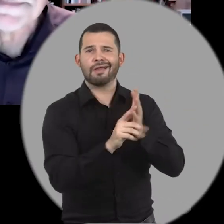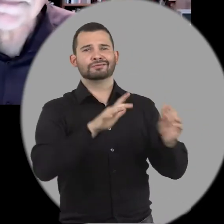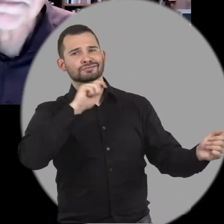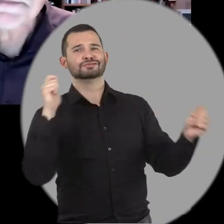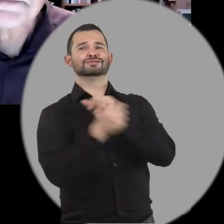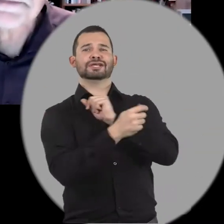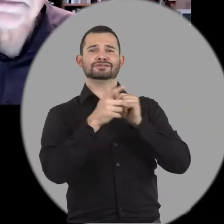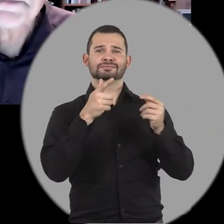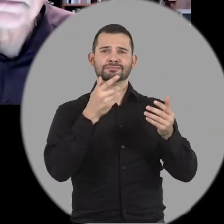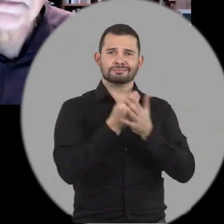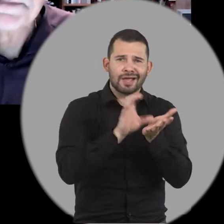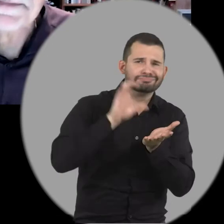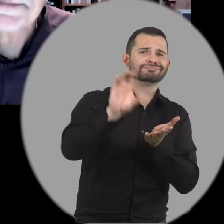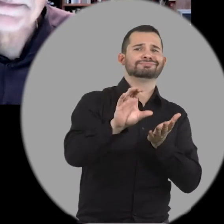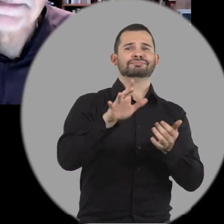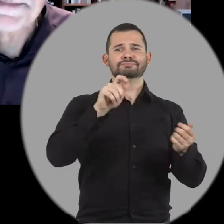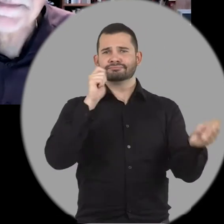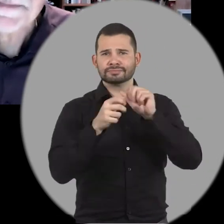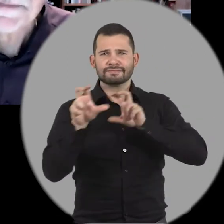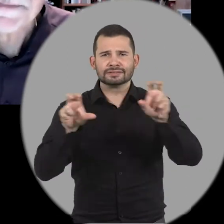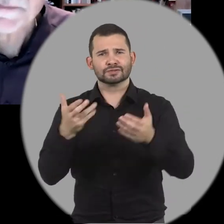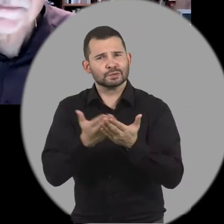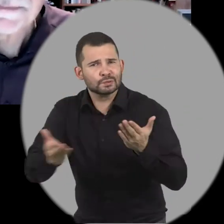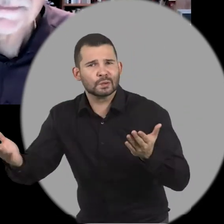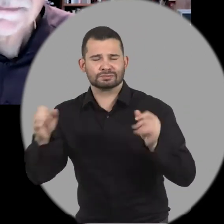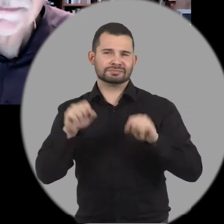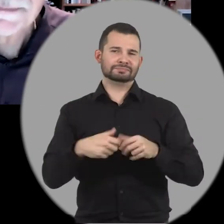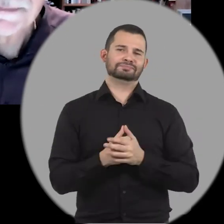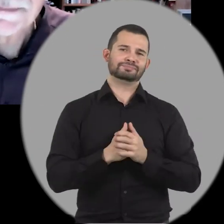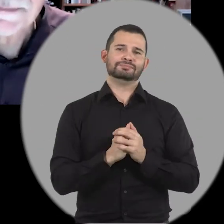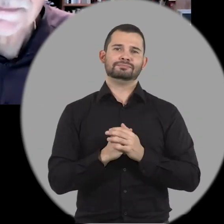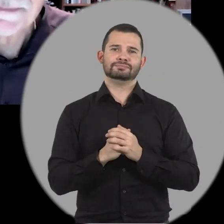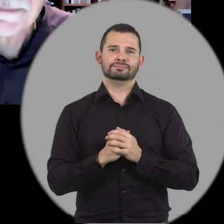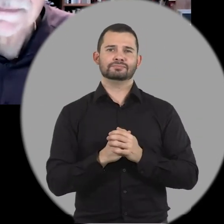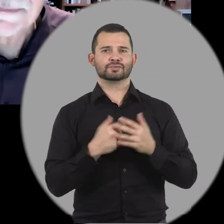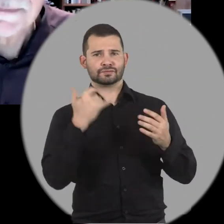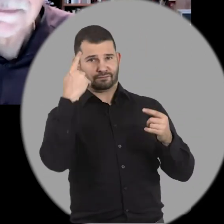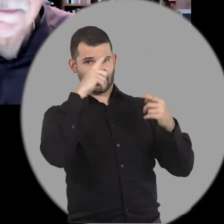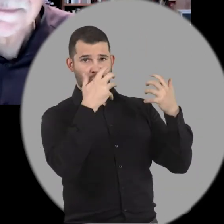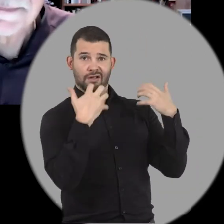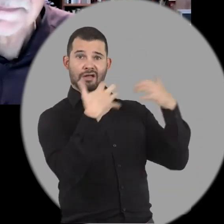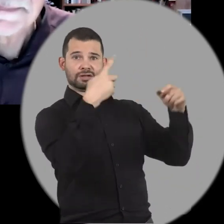So, for our audience, who is listening to this, once they're done listening to our chat,